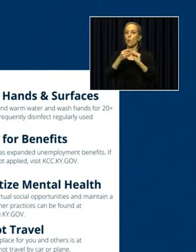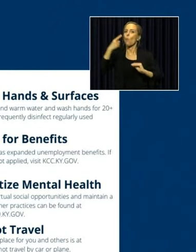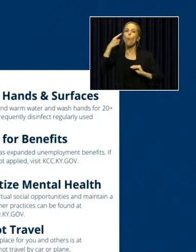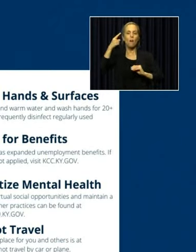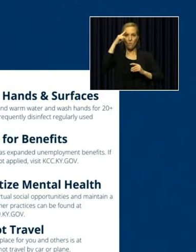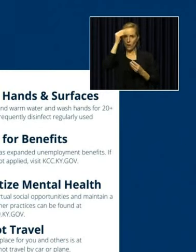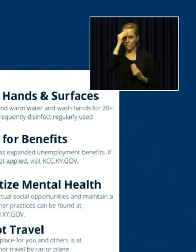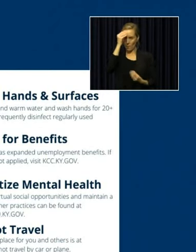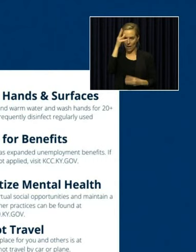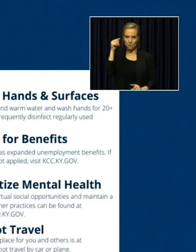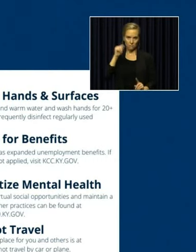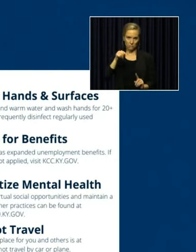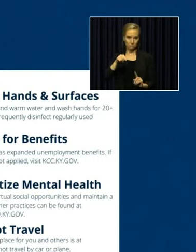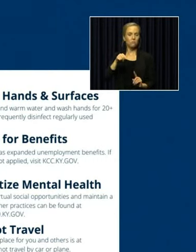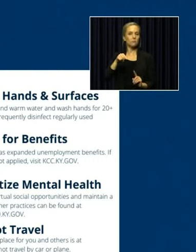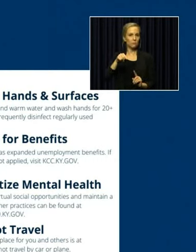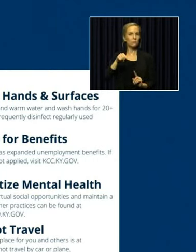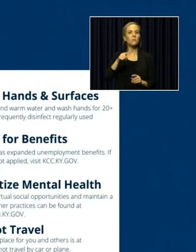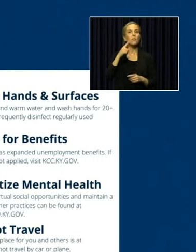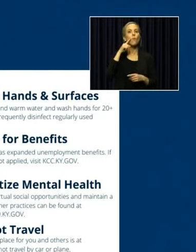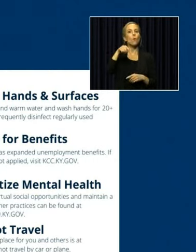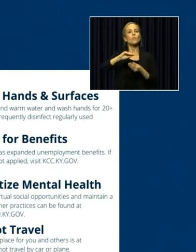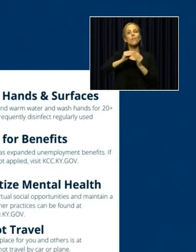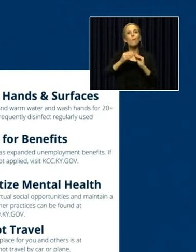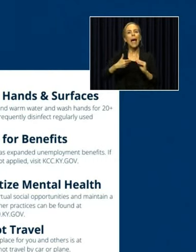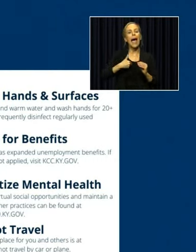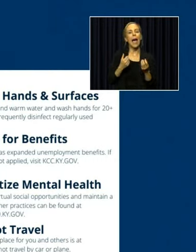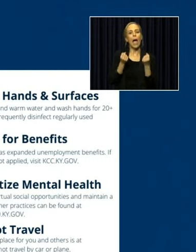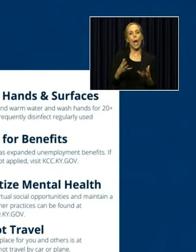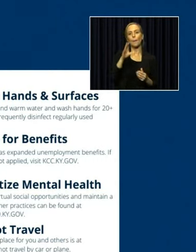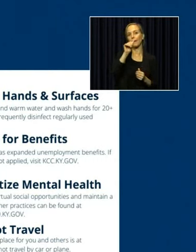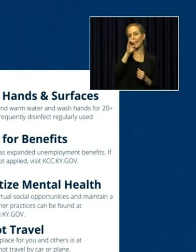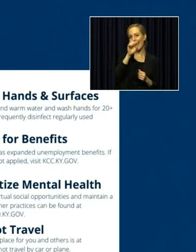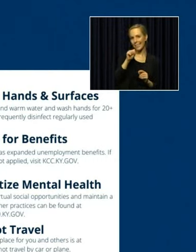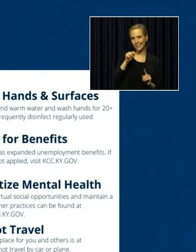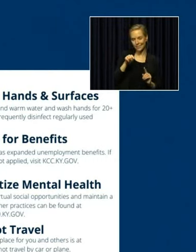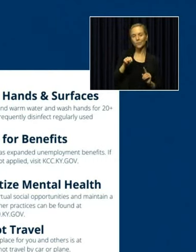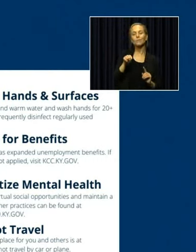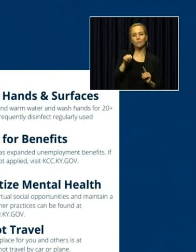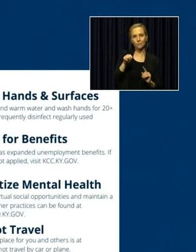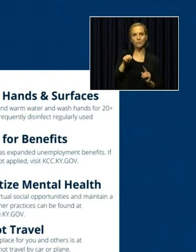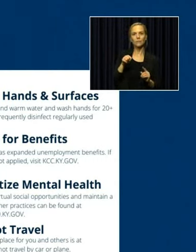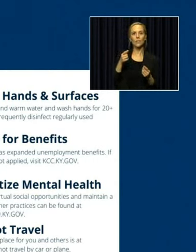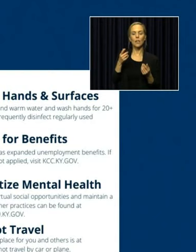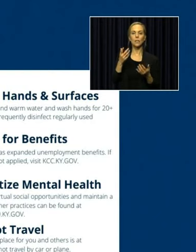DOESN'T MEAN FOREVER WANTS OPPOSED TO OTHER CHALLENGES THAT